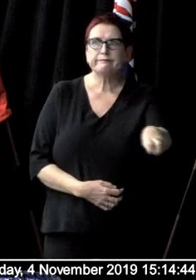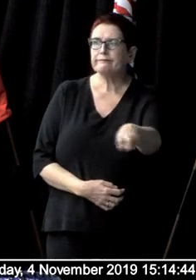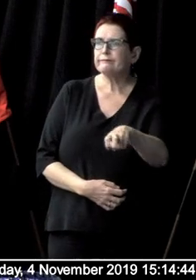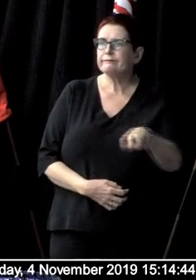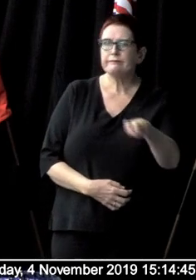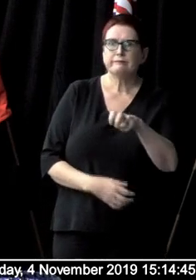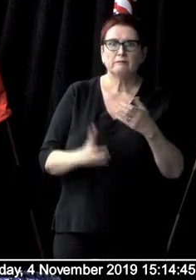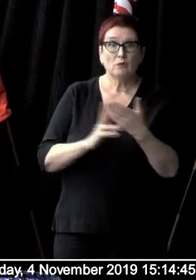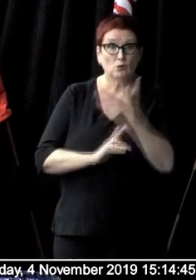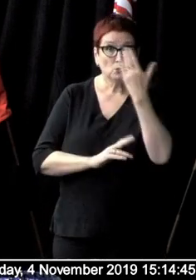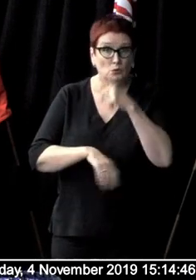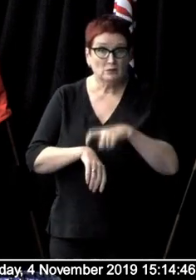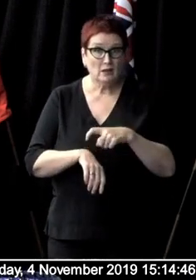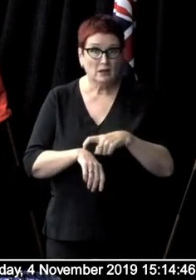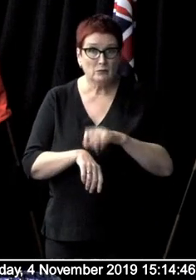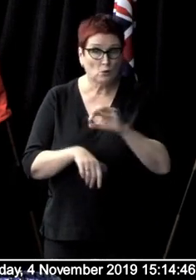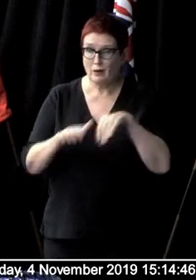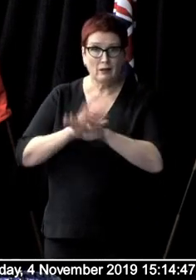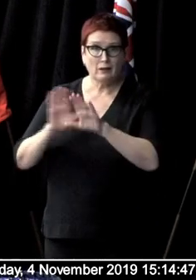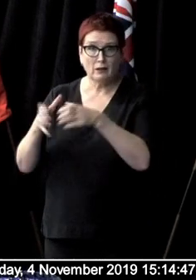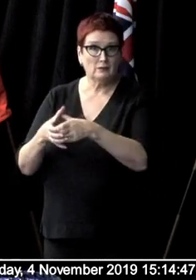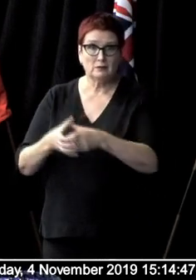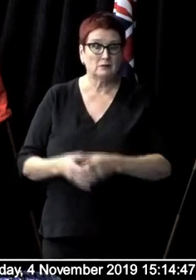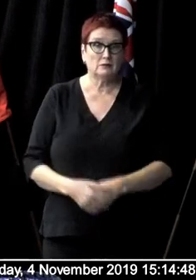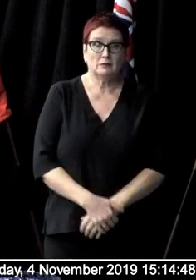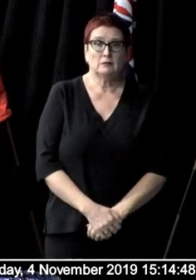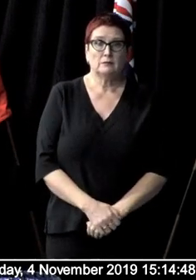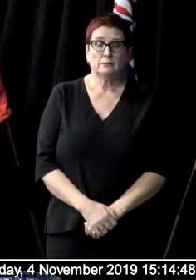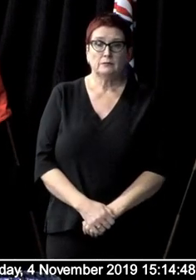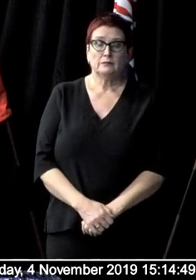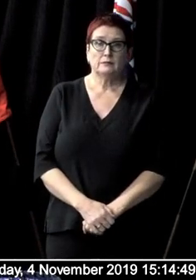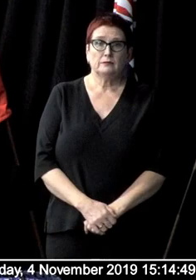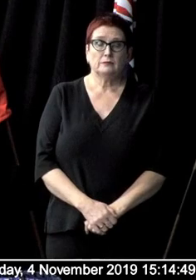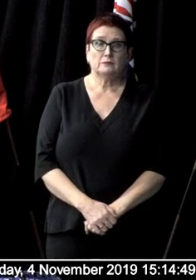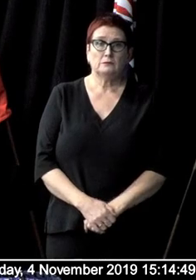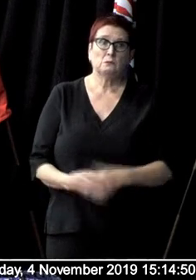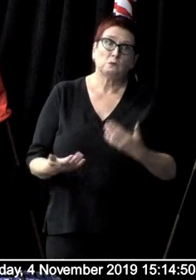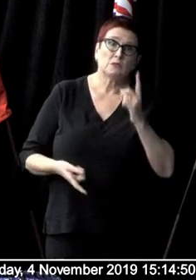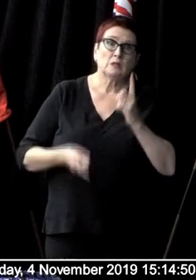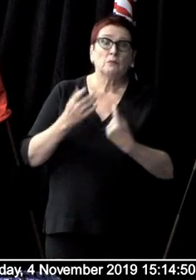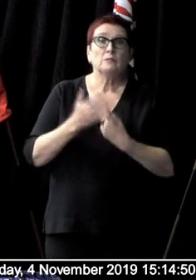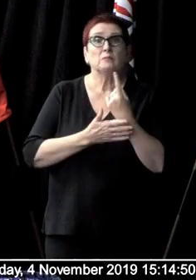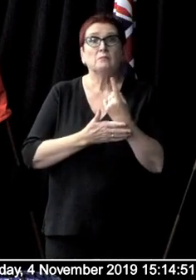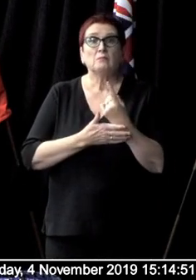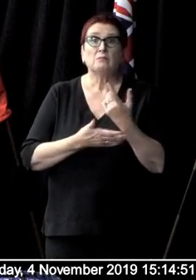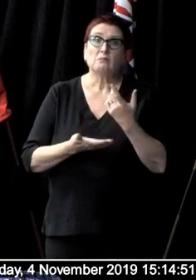Yes, so – then there would be, I guess, when the child is restrained, either